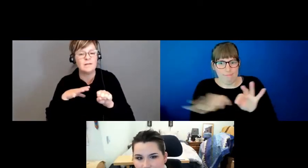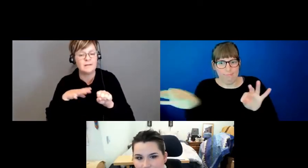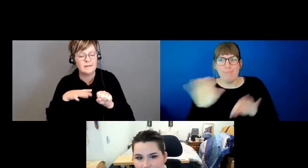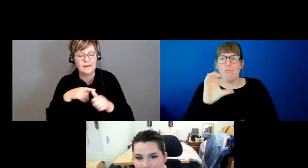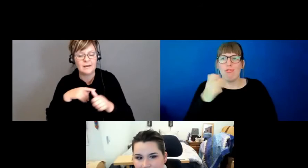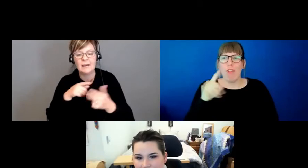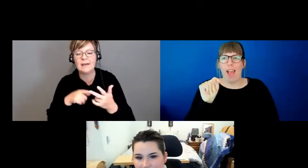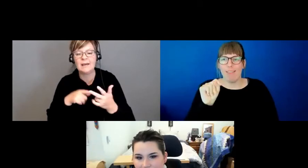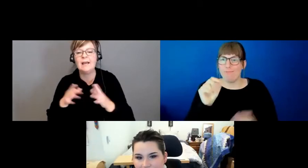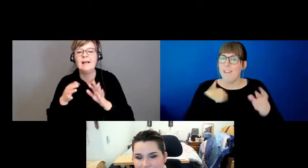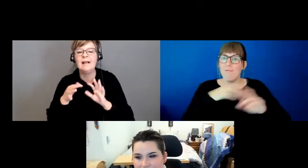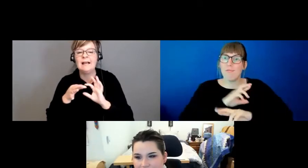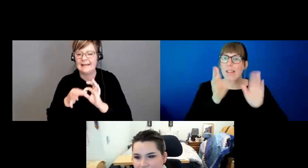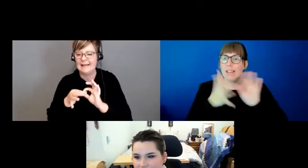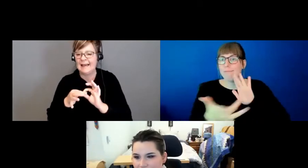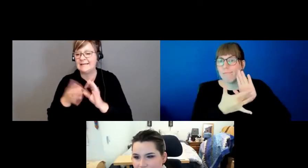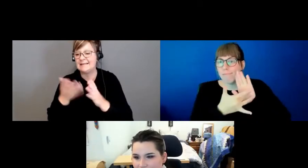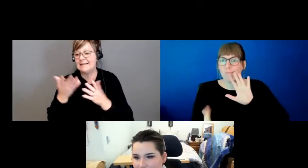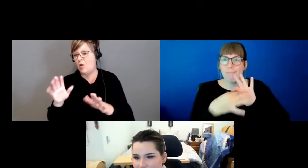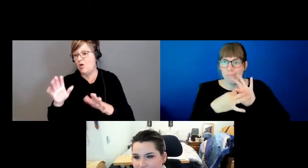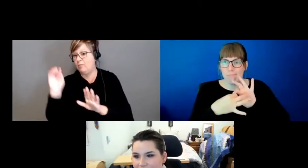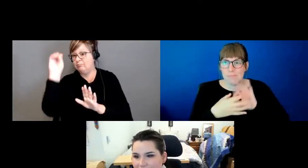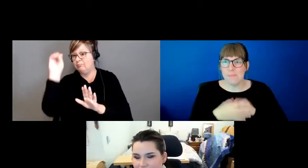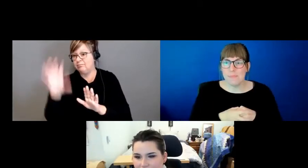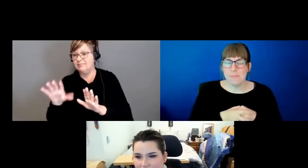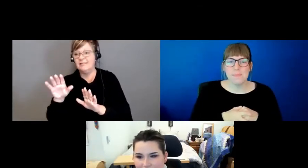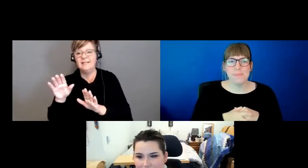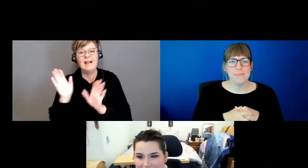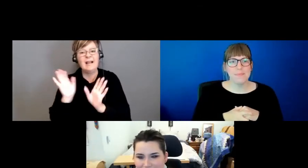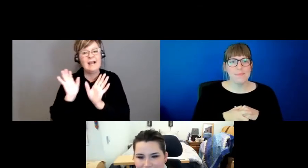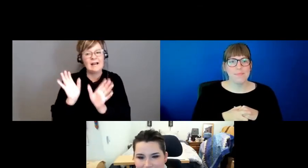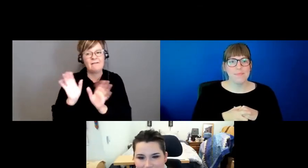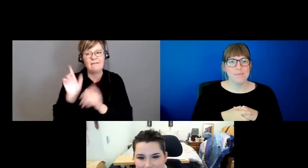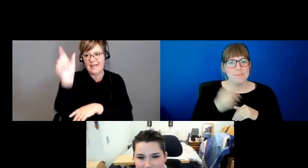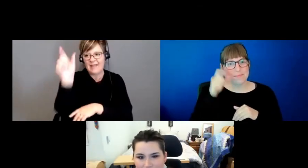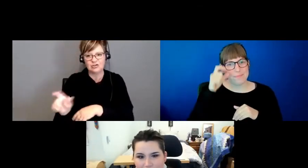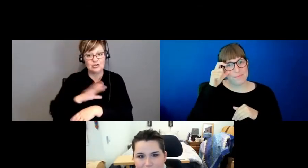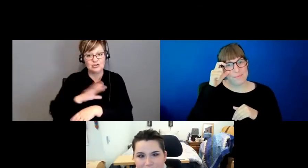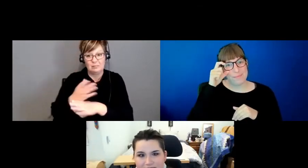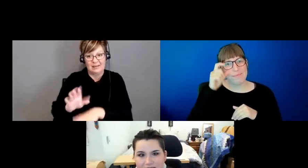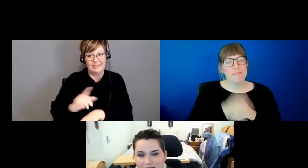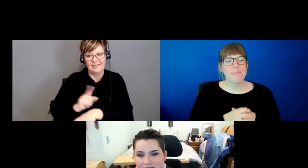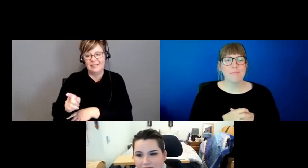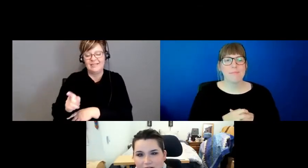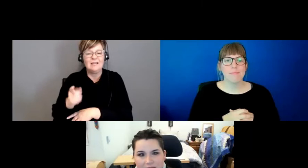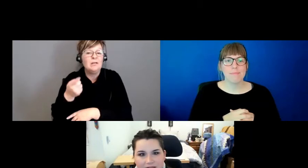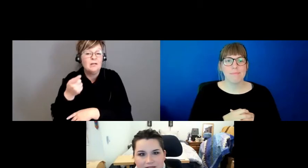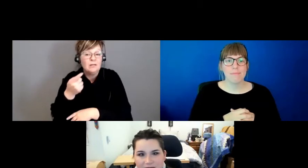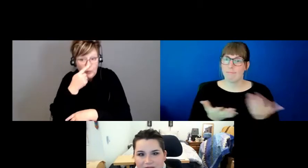OVER THERE AND COPY AND PASTE. IF YOU WANT TO DO WE A SOLID AND FOLLOW ME ON SPOTIFY